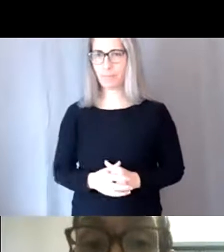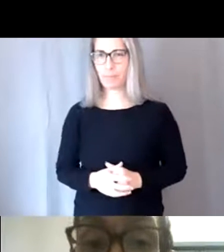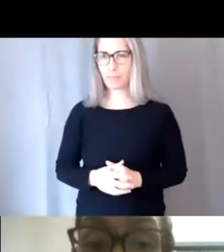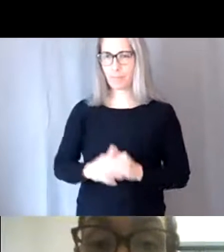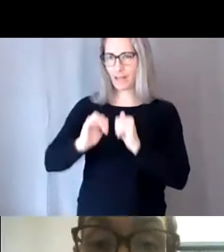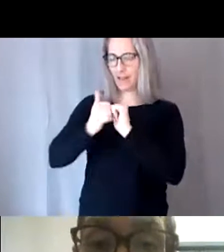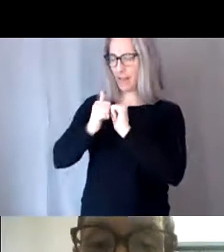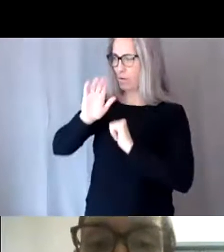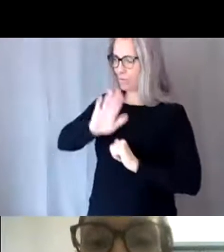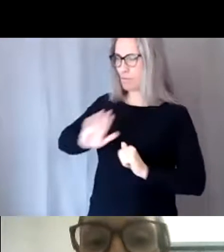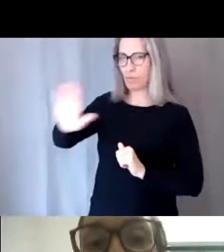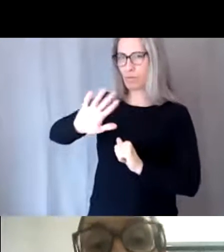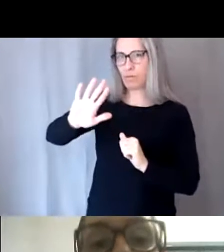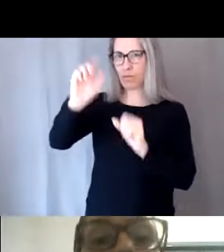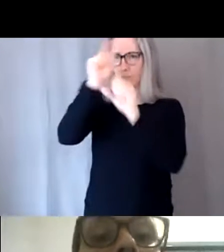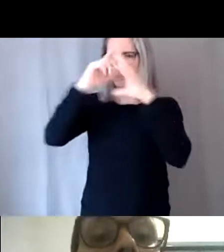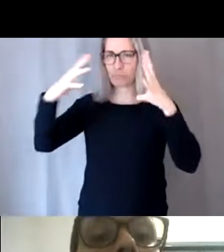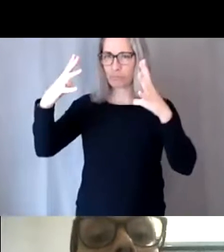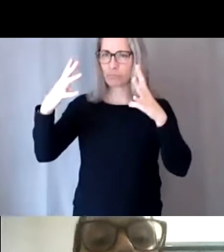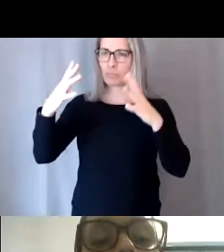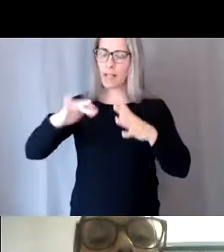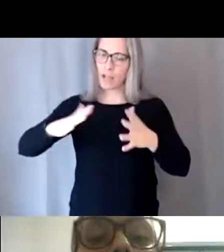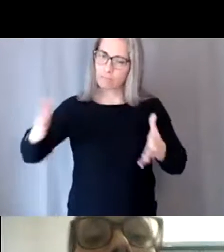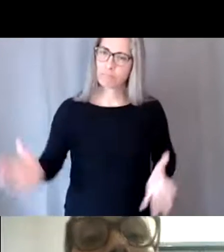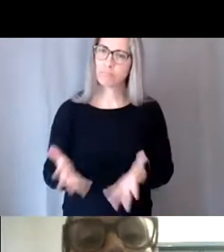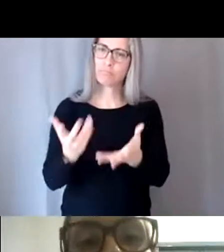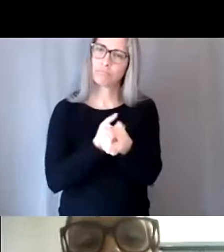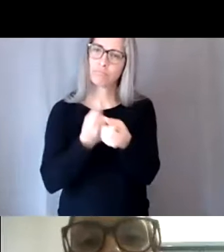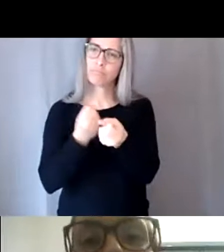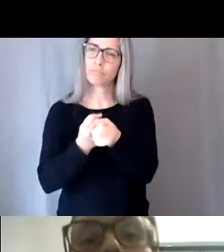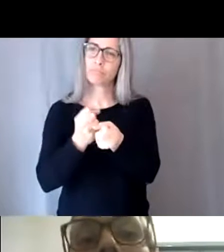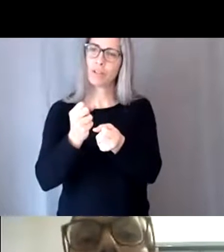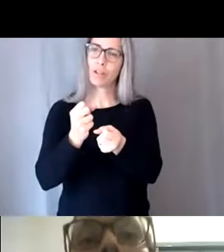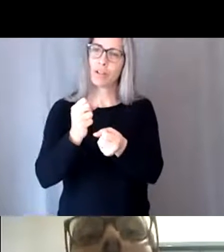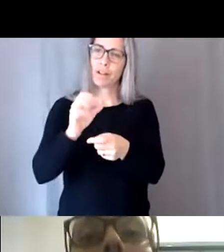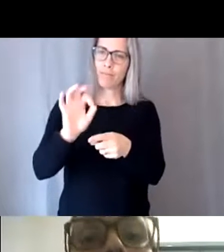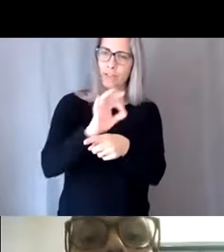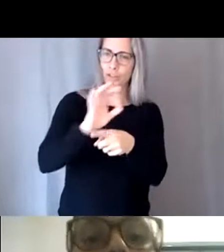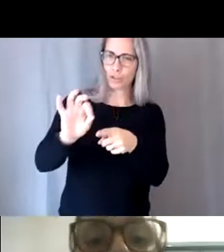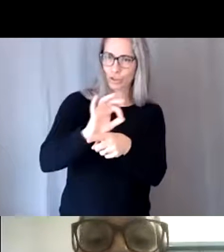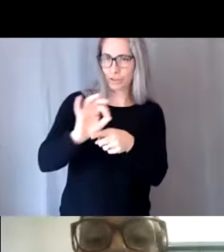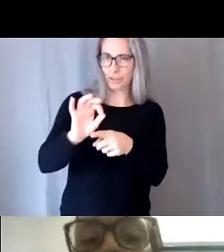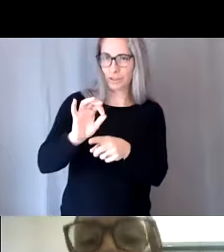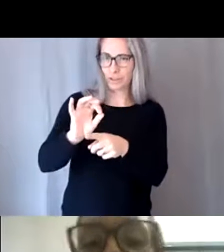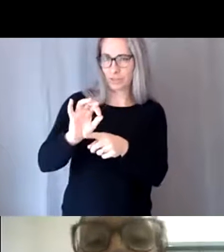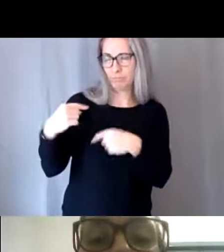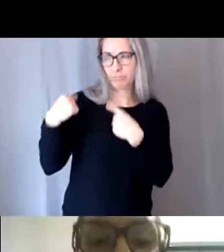promoting especially in the last 20 years by world Health Organization